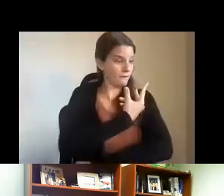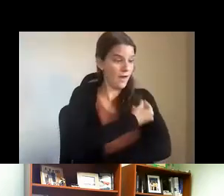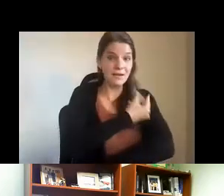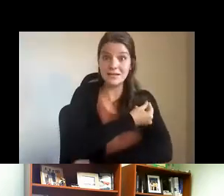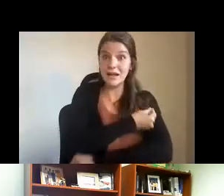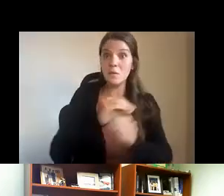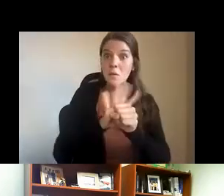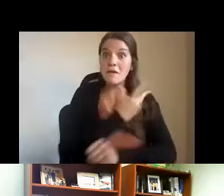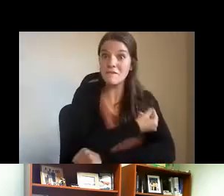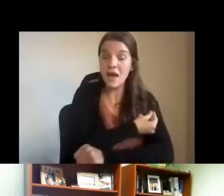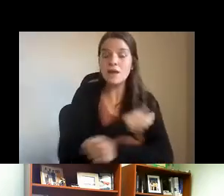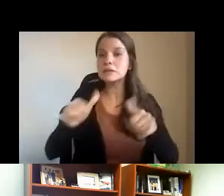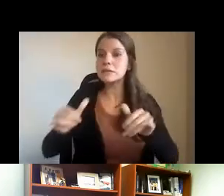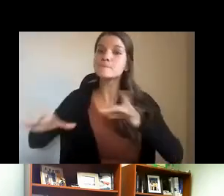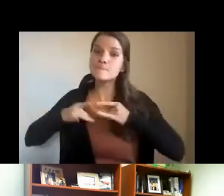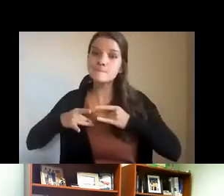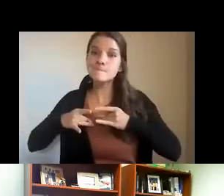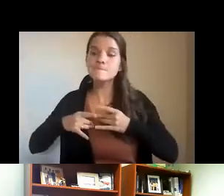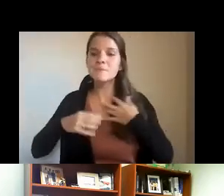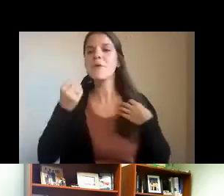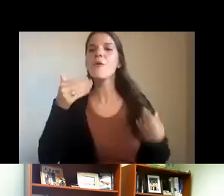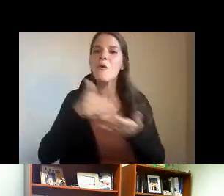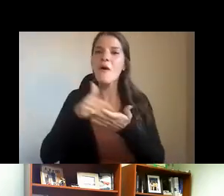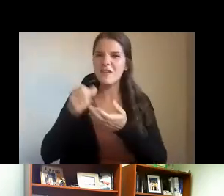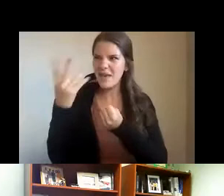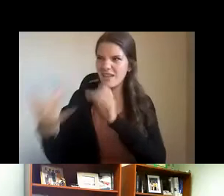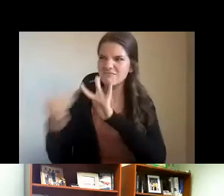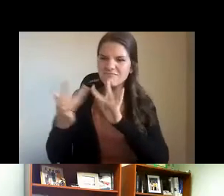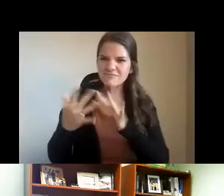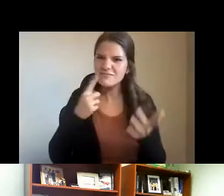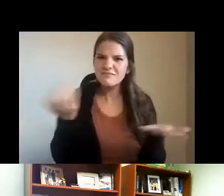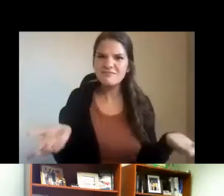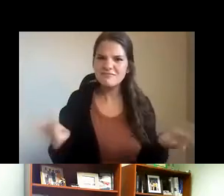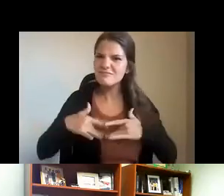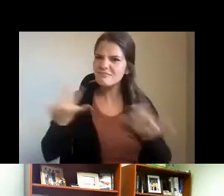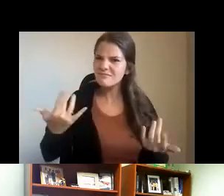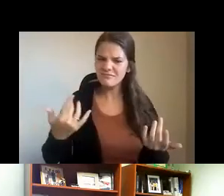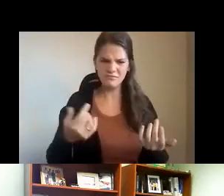This is another area of concern that I hear quite often with people saying "well why get vaccinated